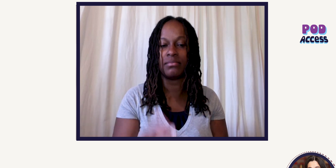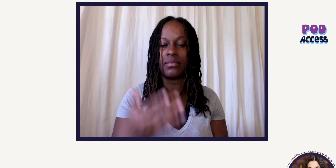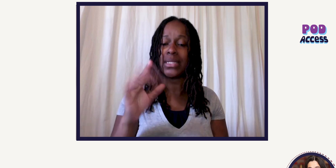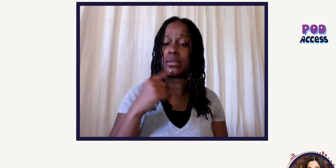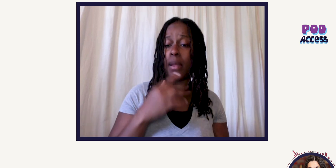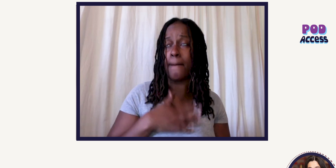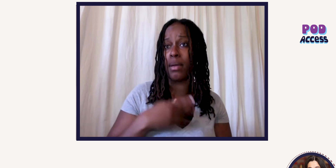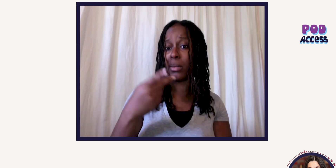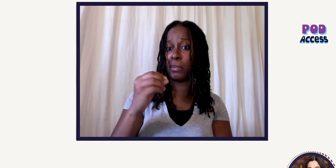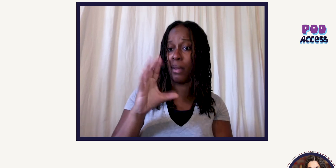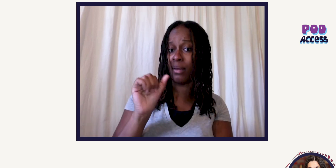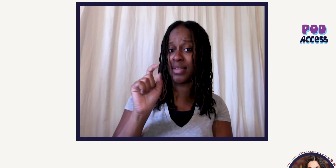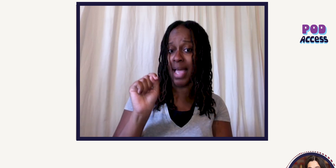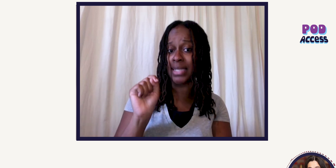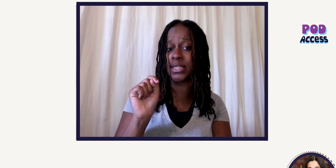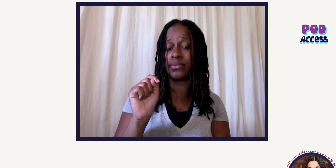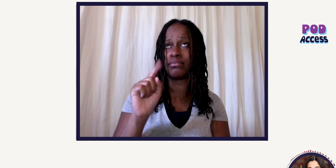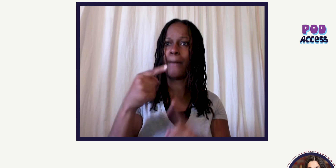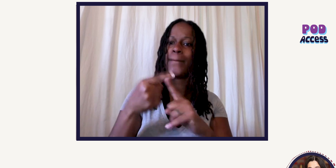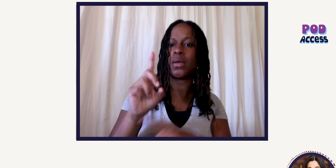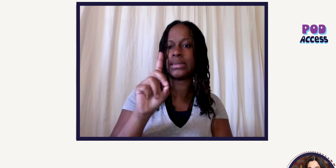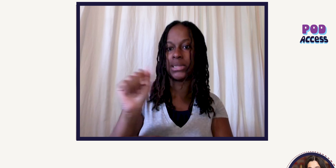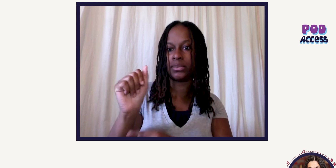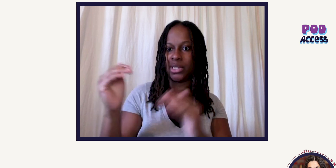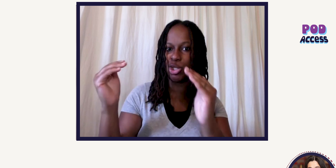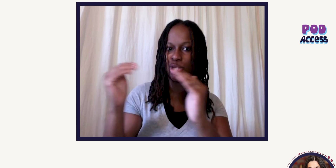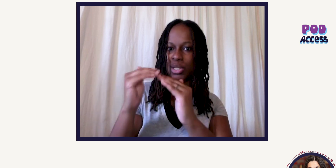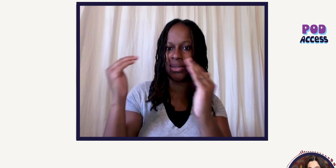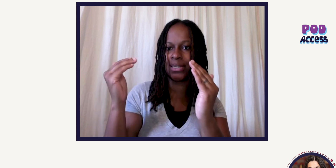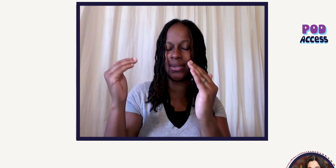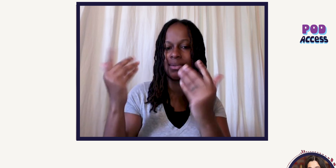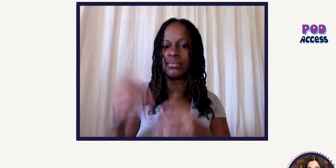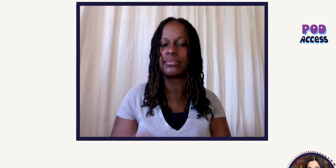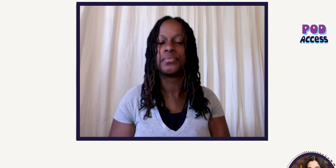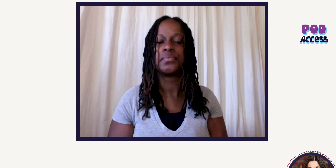Let's say my podcast is about disability justice, and I'm trying to get some sponsorships